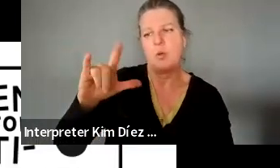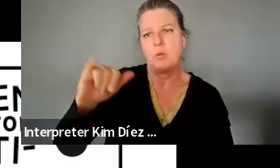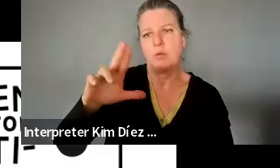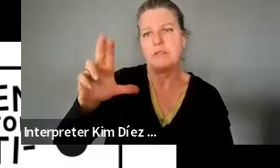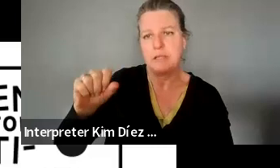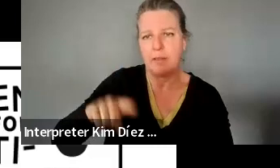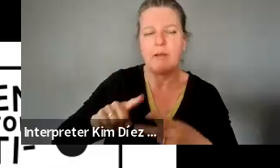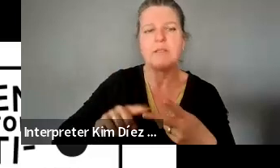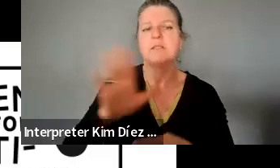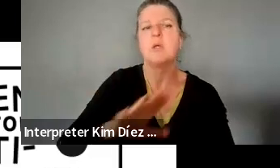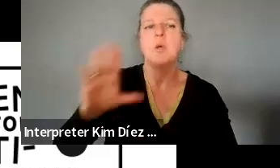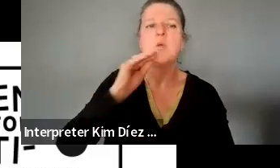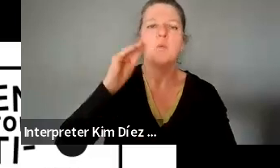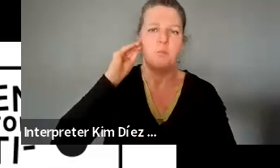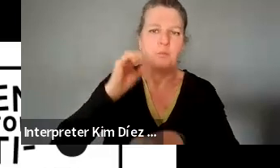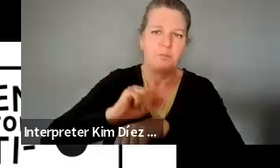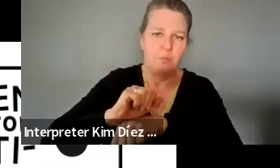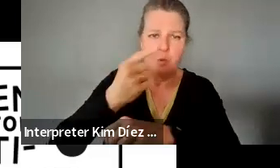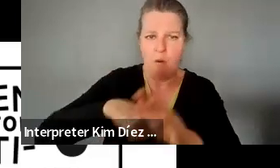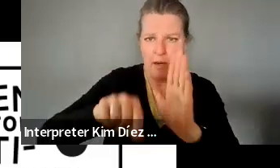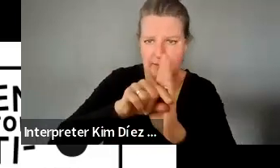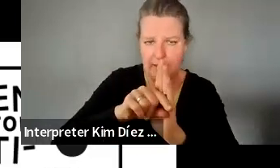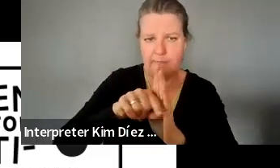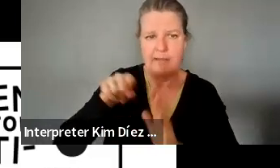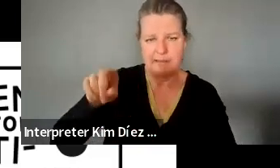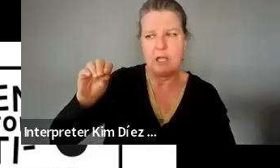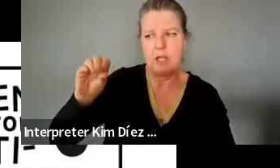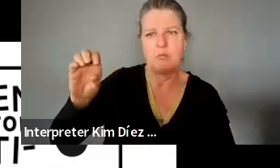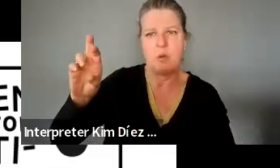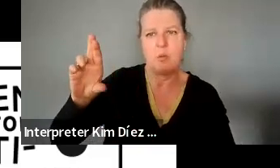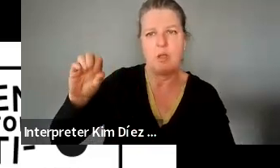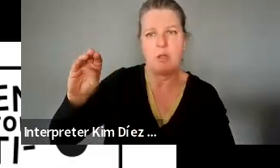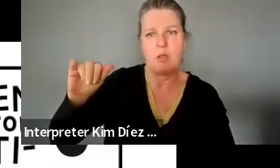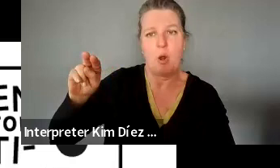to OER Commons. And so you'll find that as an actual assignment in the course.